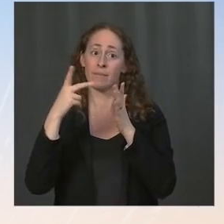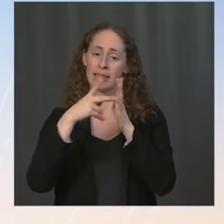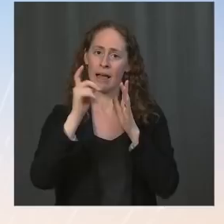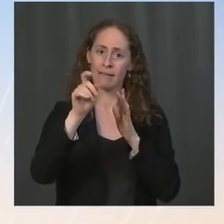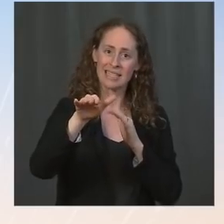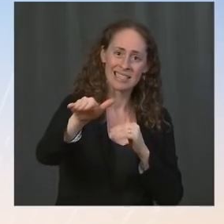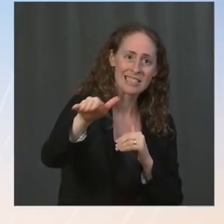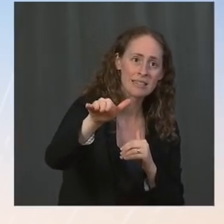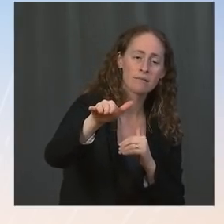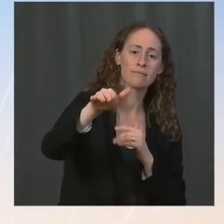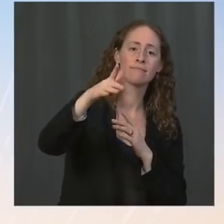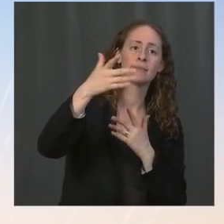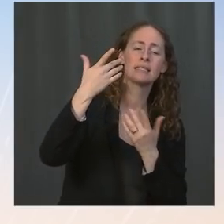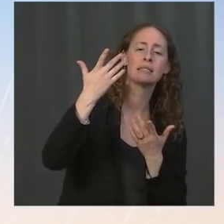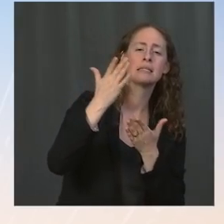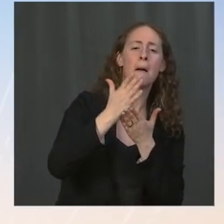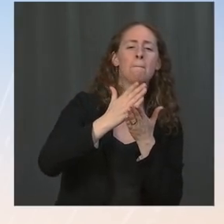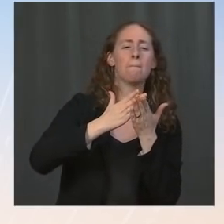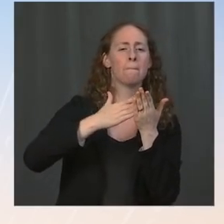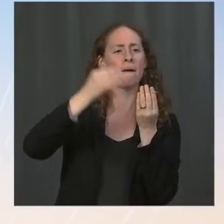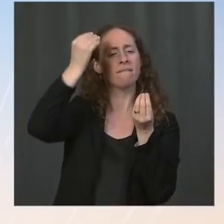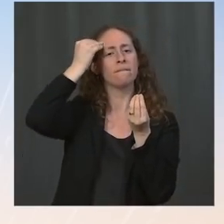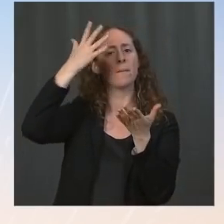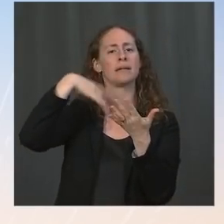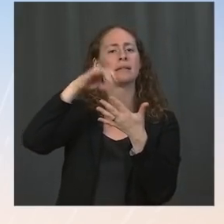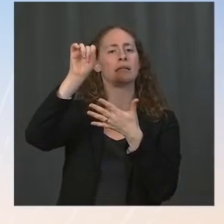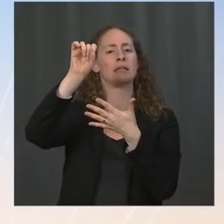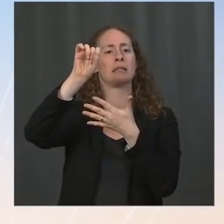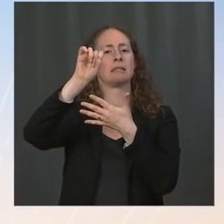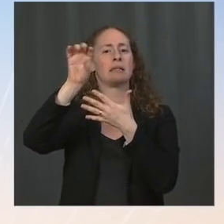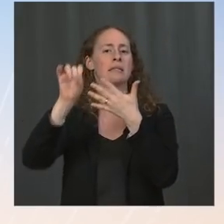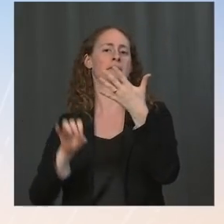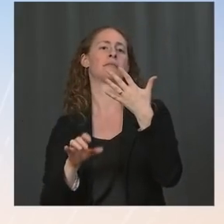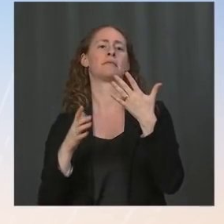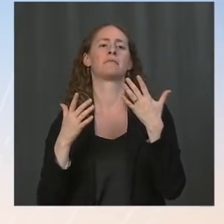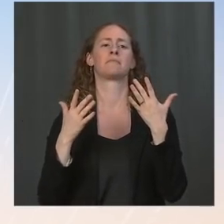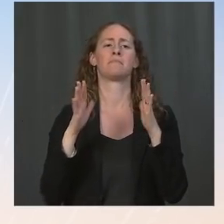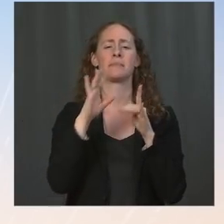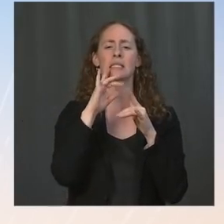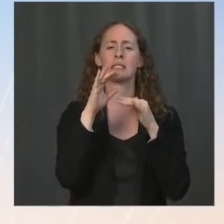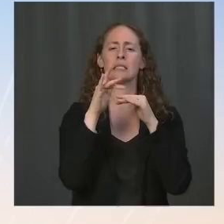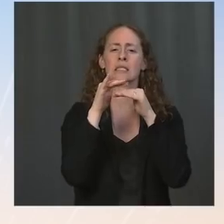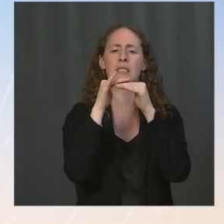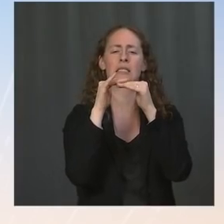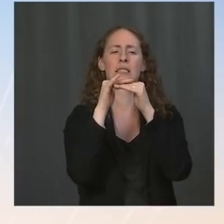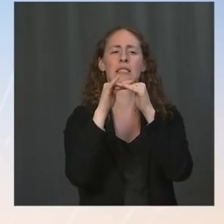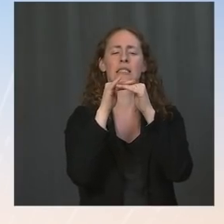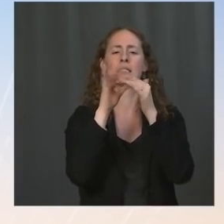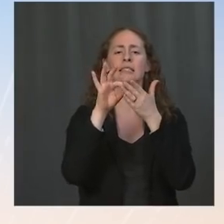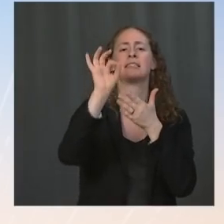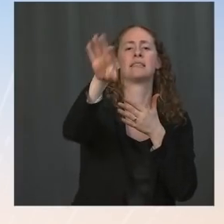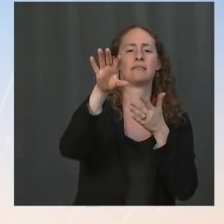I don't have confirmations of those events, but that is the scenario in the limited cases where that would happen. And in vast majority of cases --